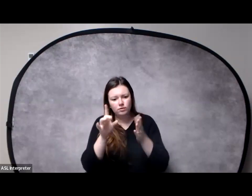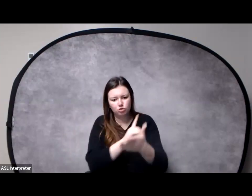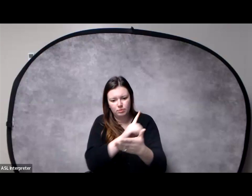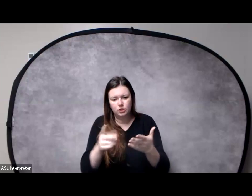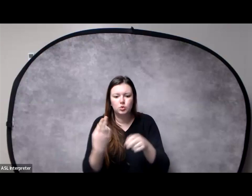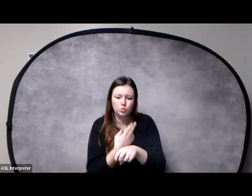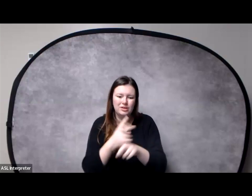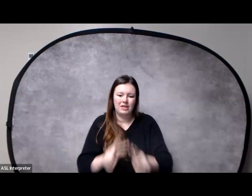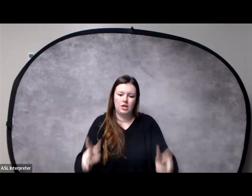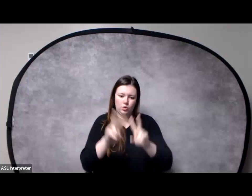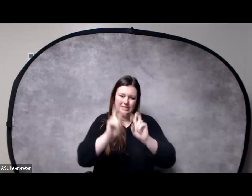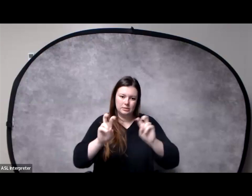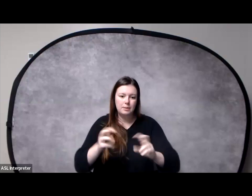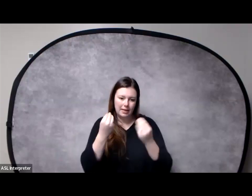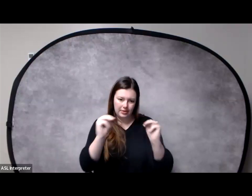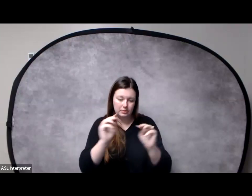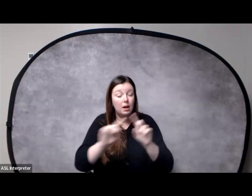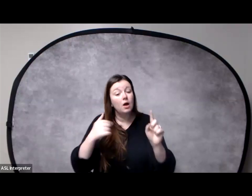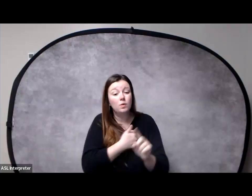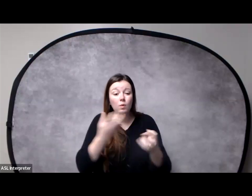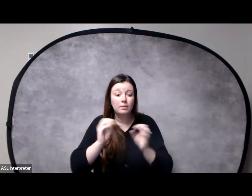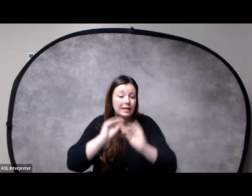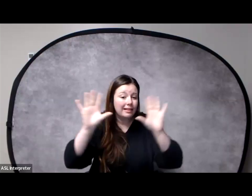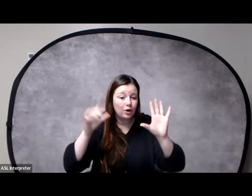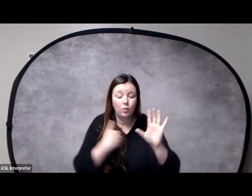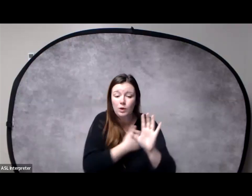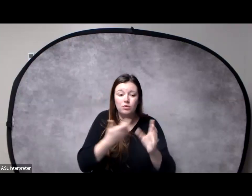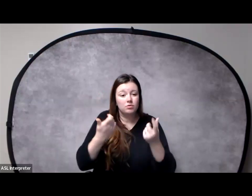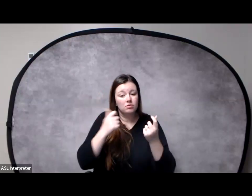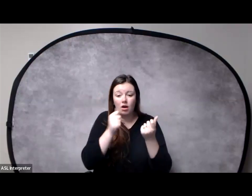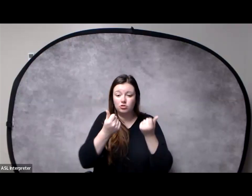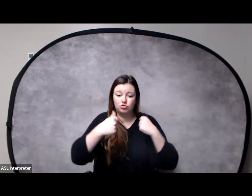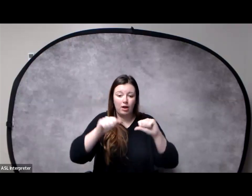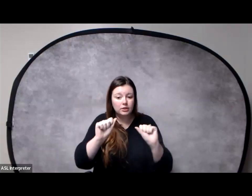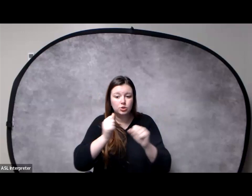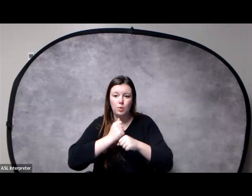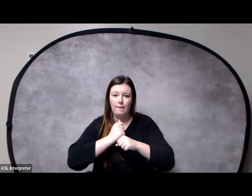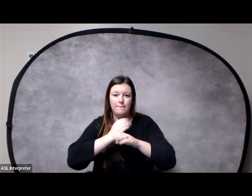But we want to be clear that we are not seeking to ban any particular measures.